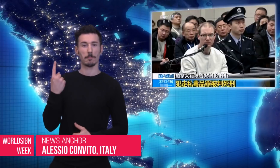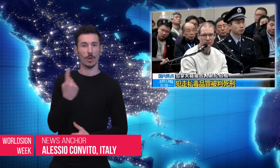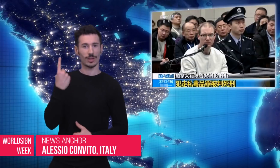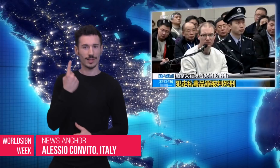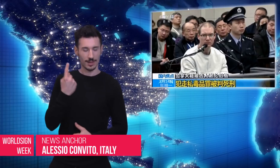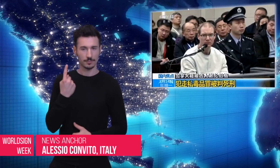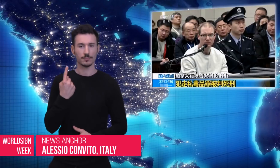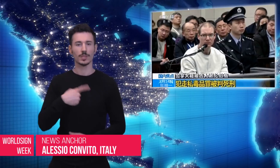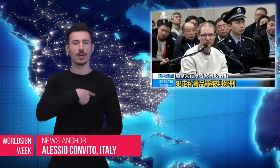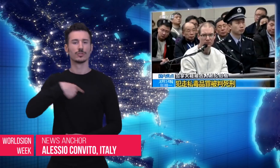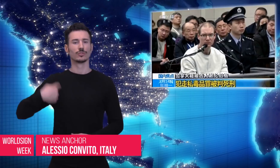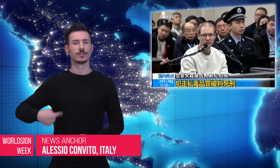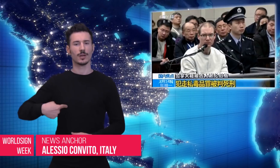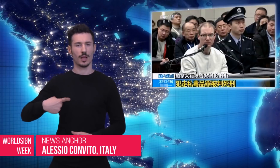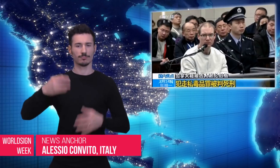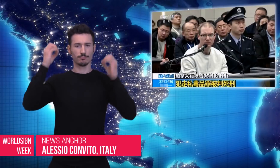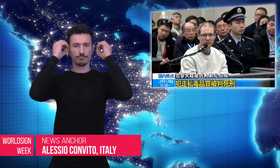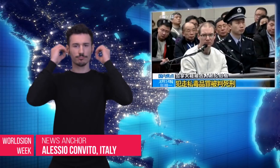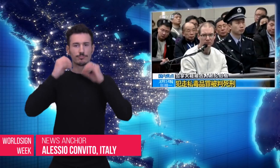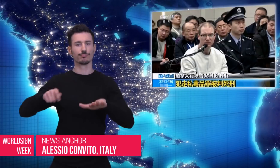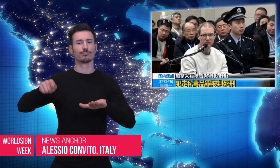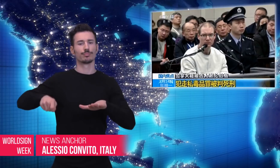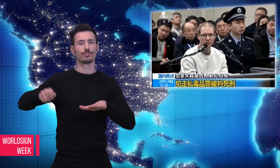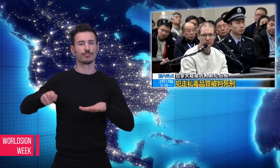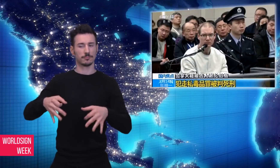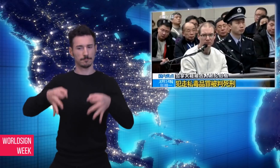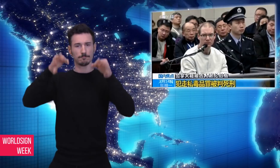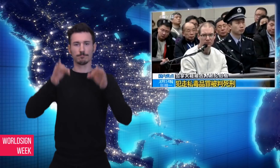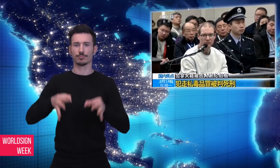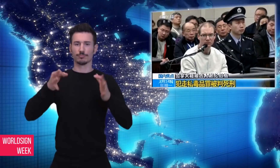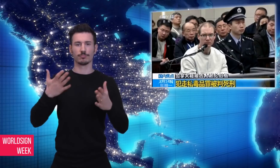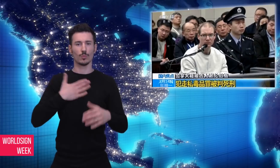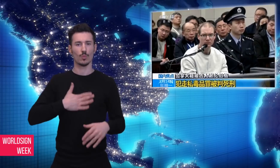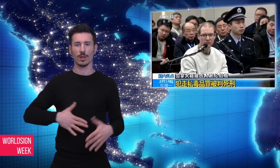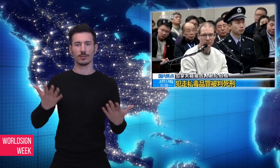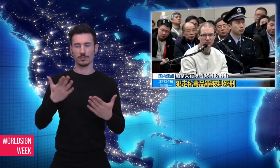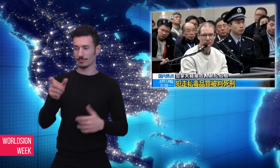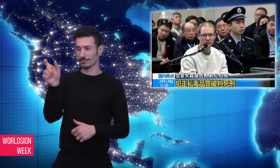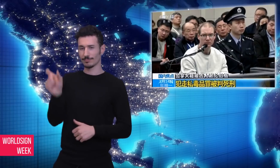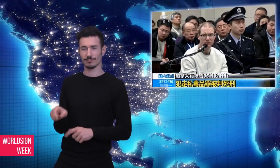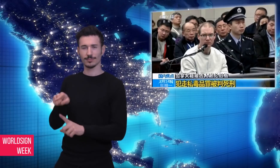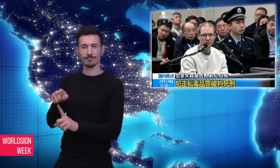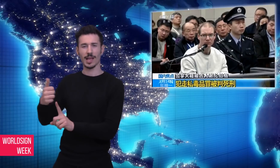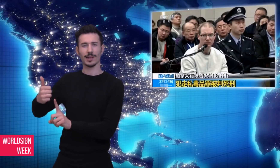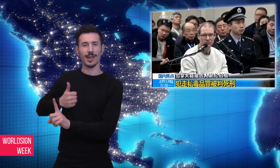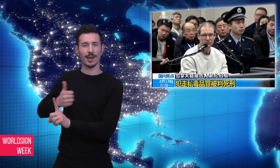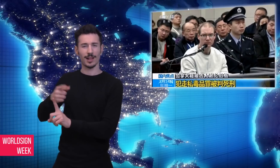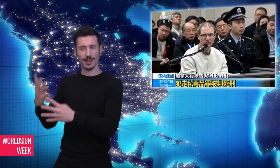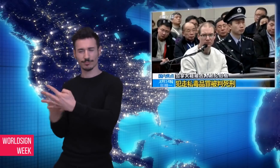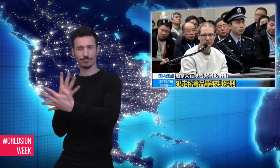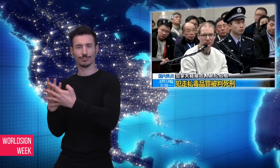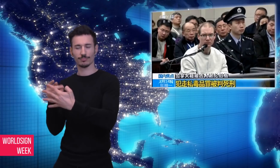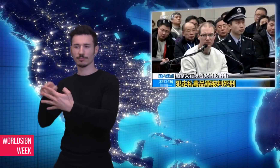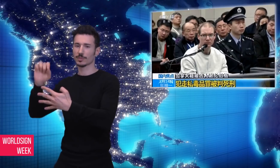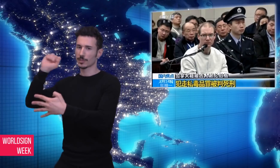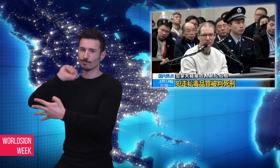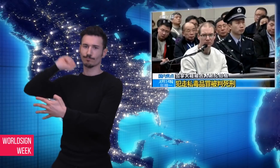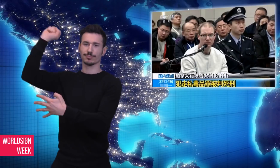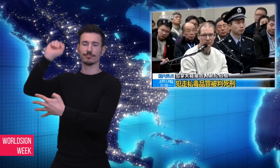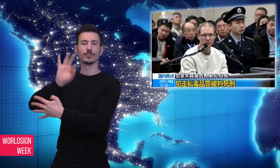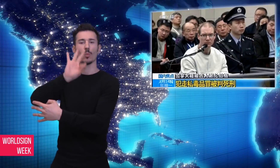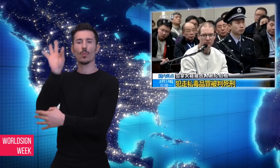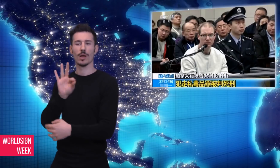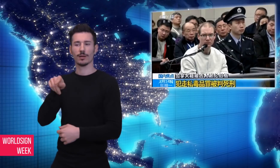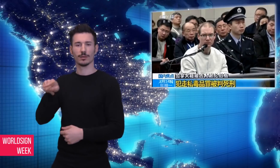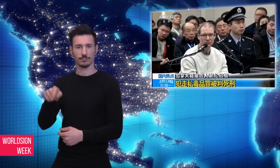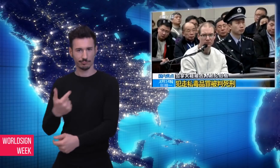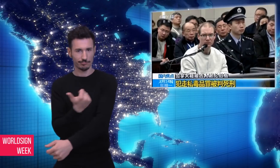Alessio: On Monday, the Chinese judicial system sentenced a Canadian